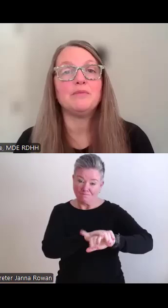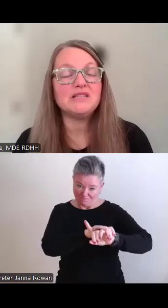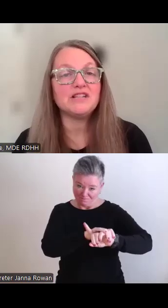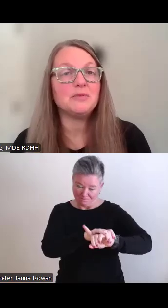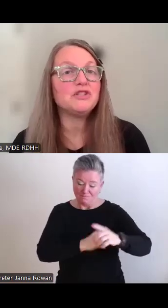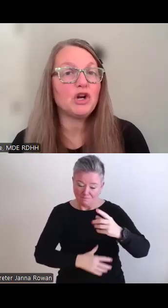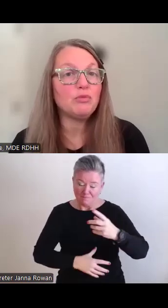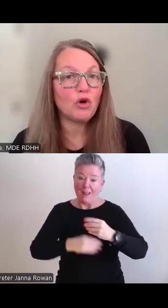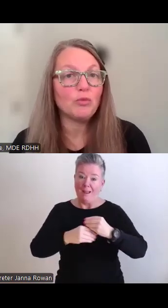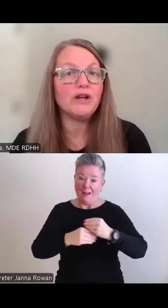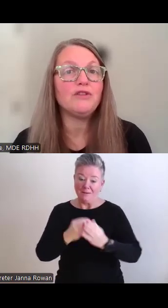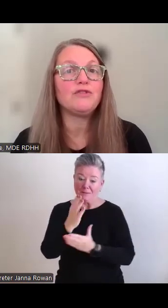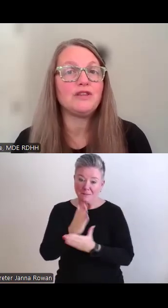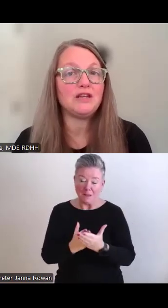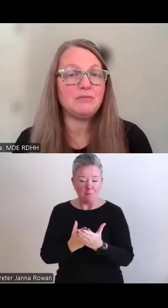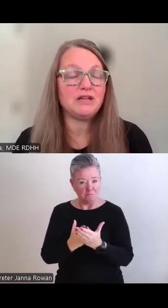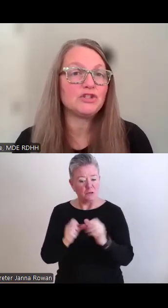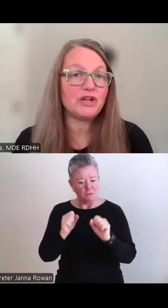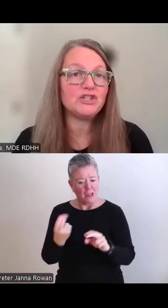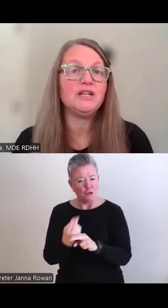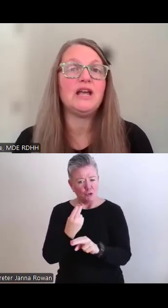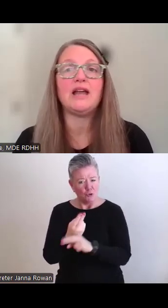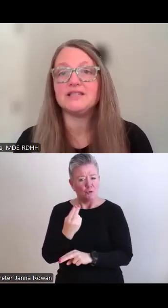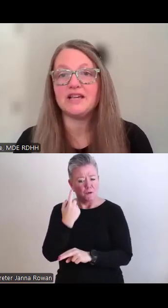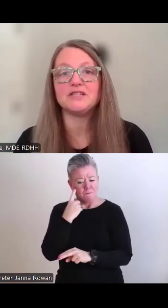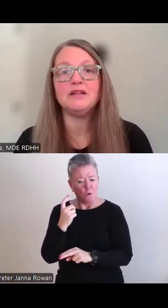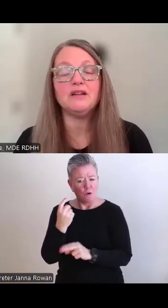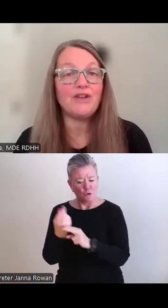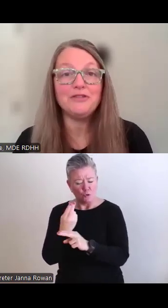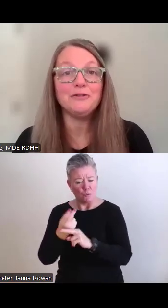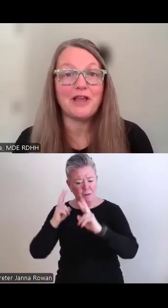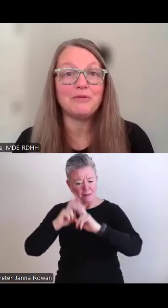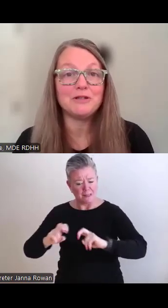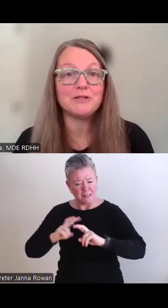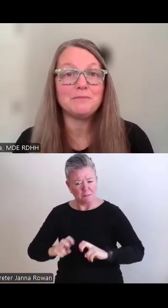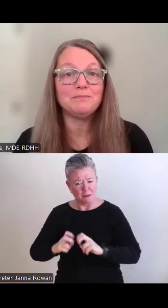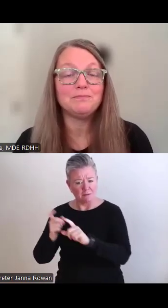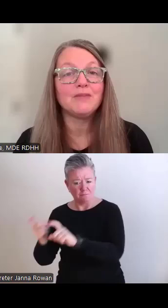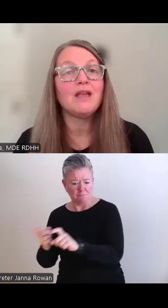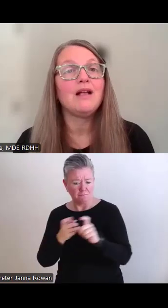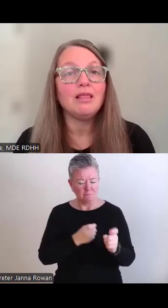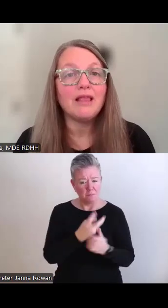some assessments are appropriate for the administration and assessment of either language.